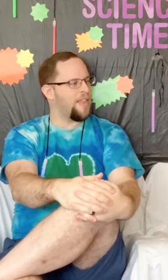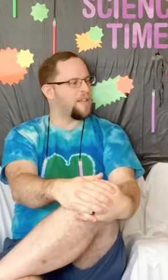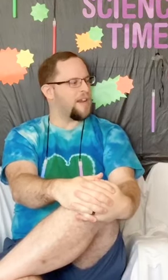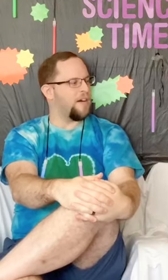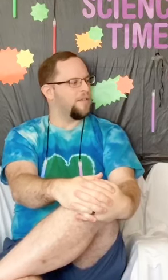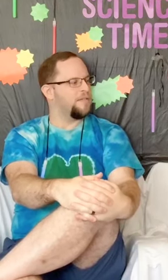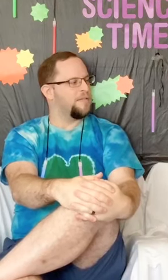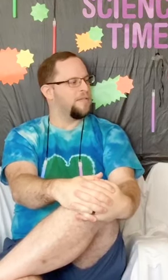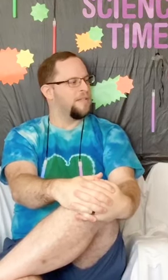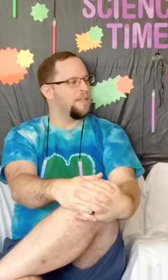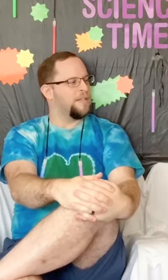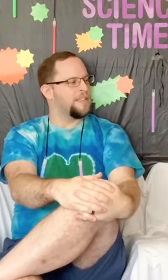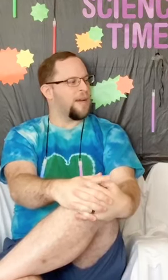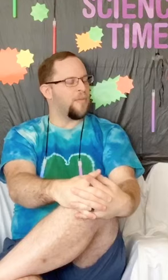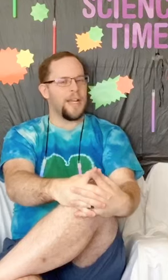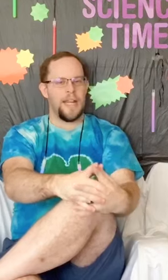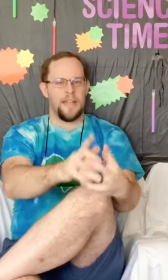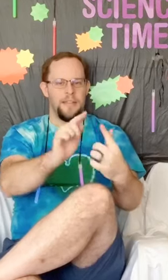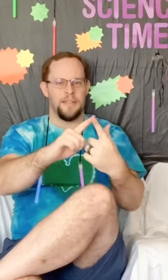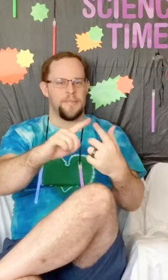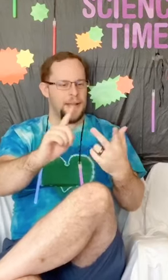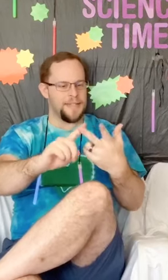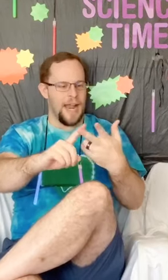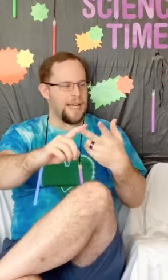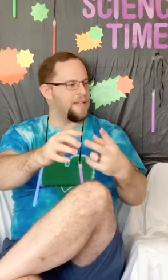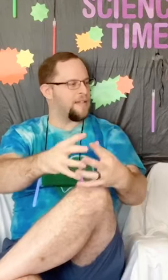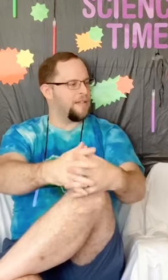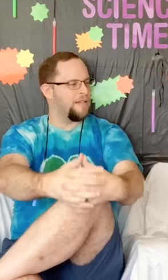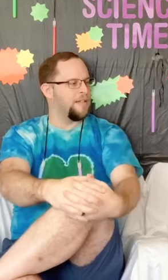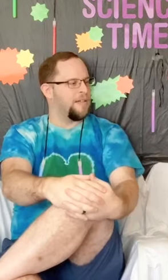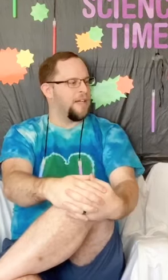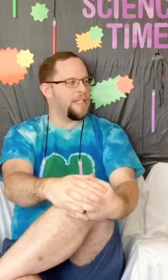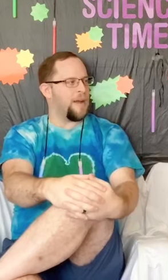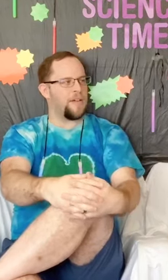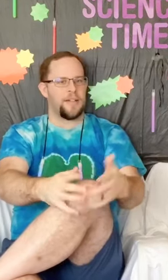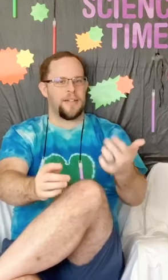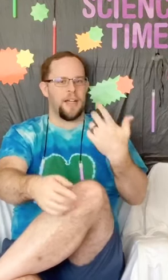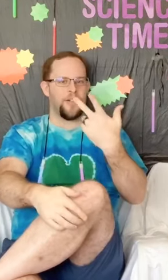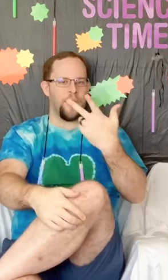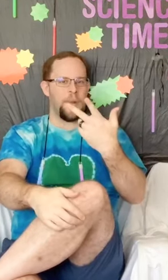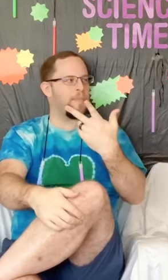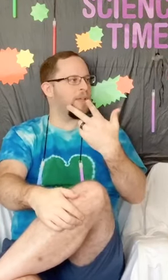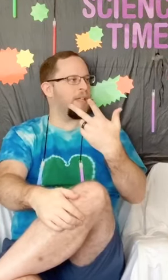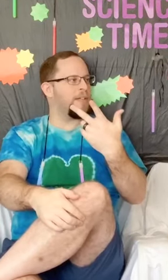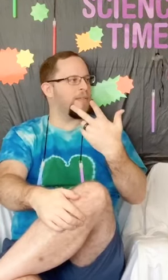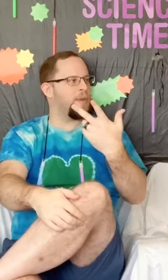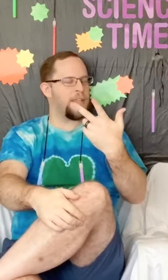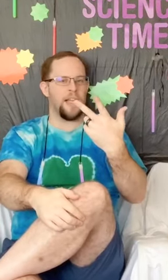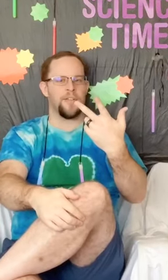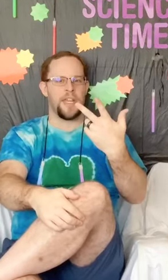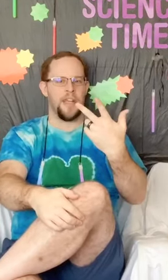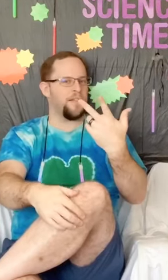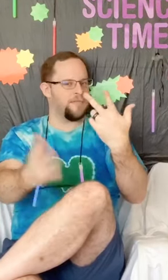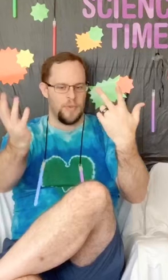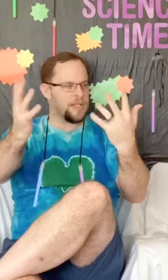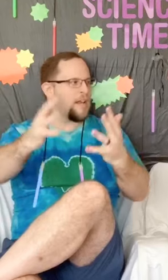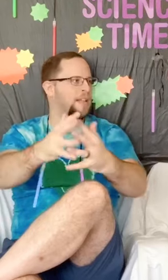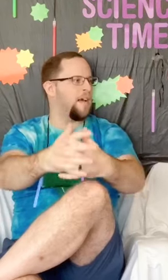think so. CALI: I know so. AARON: It's about reading. It's about science. It's about colorful people with yellow skin. What's not to love?